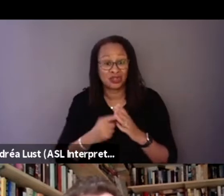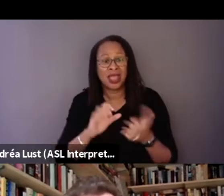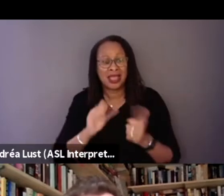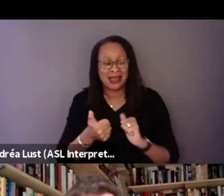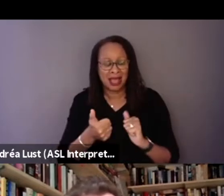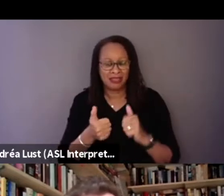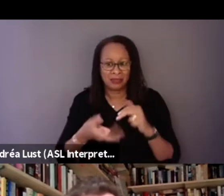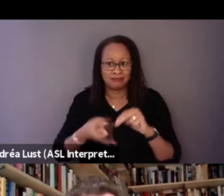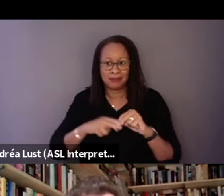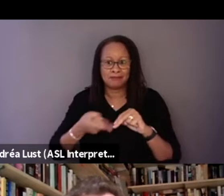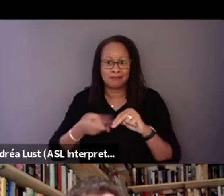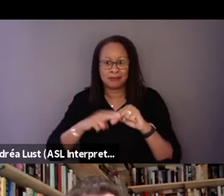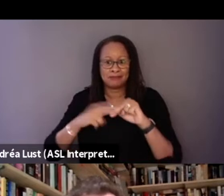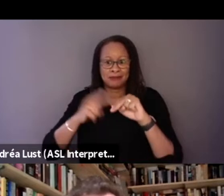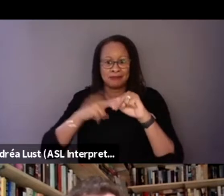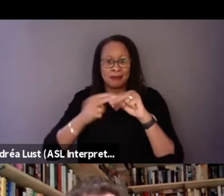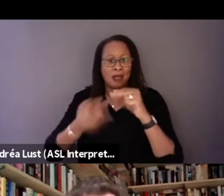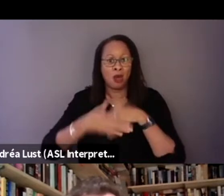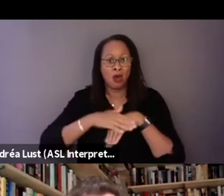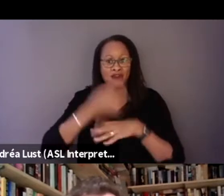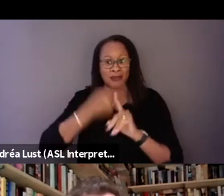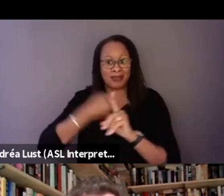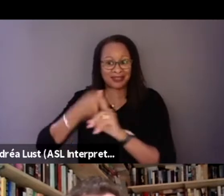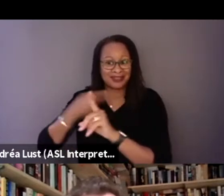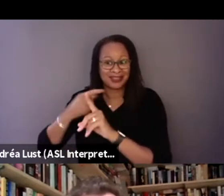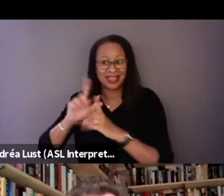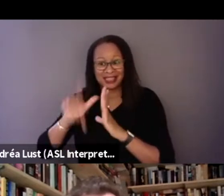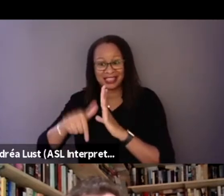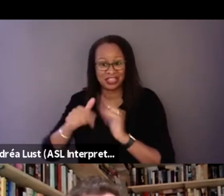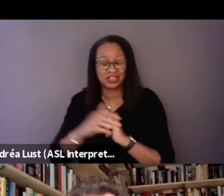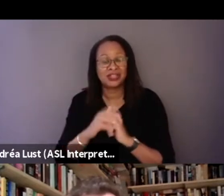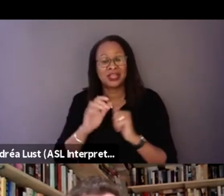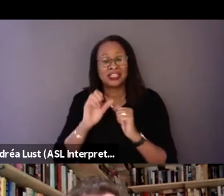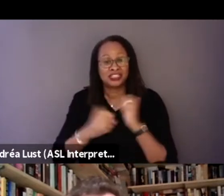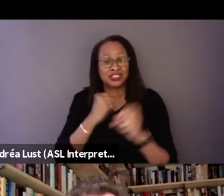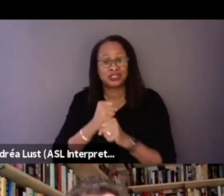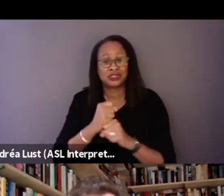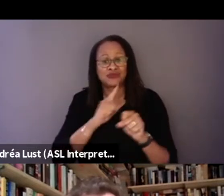over the months and then years was really amazing to watch.